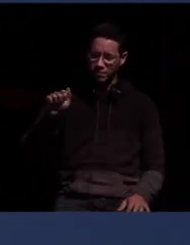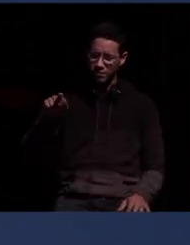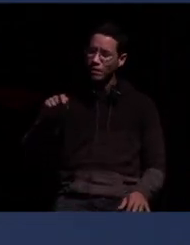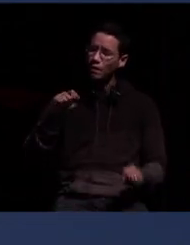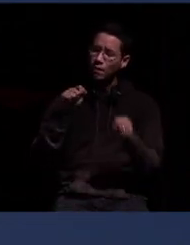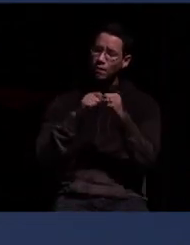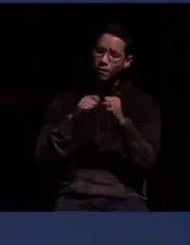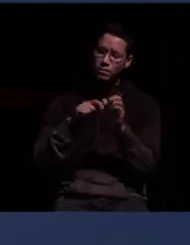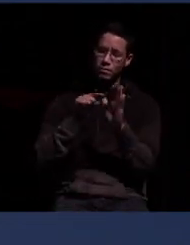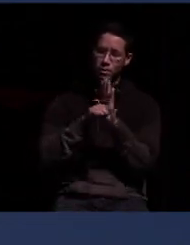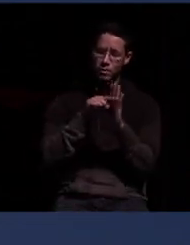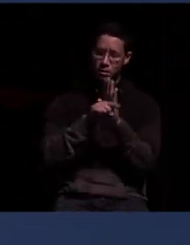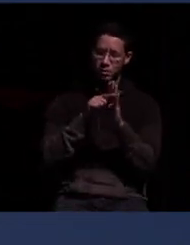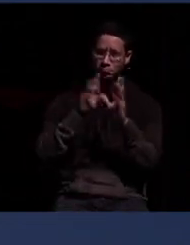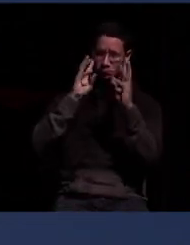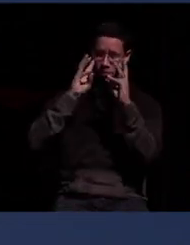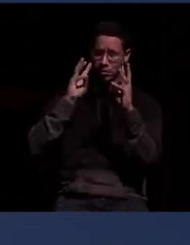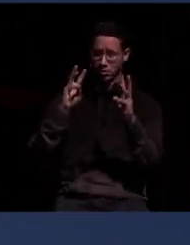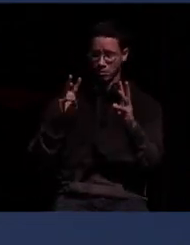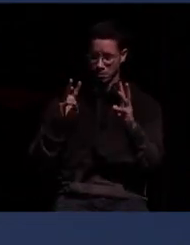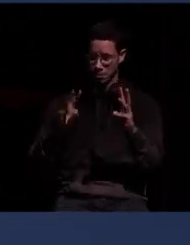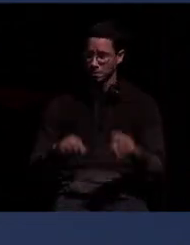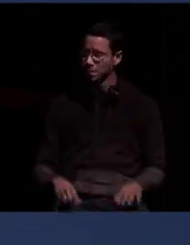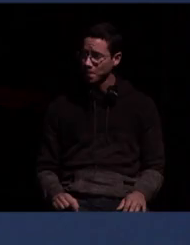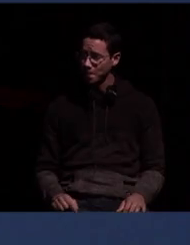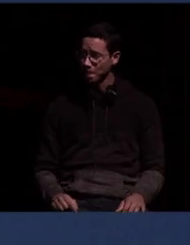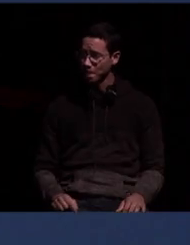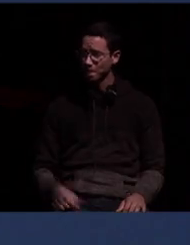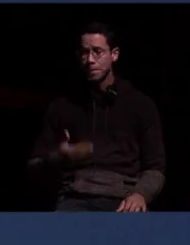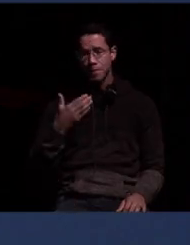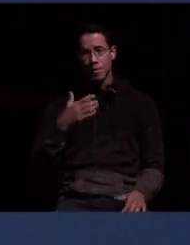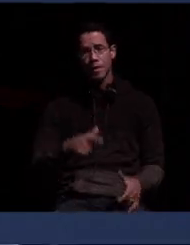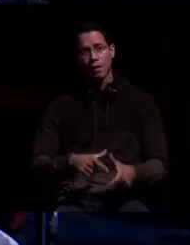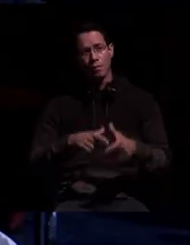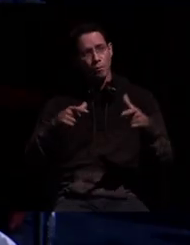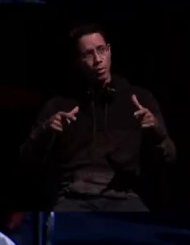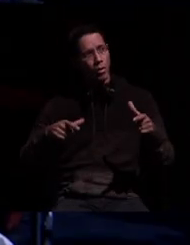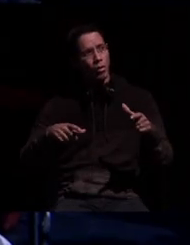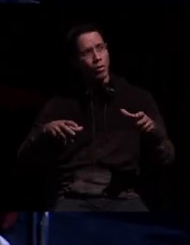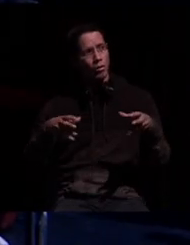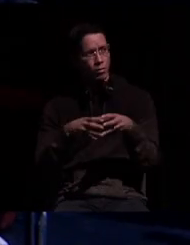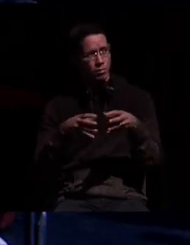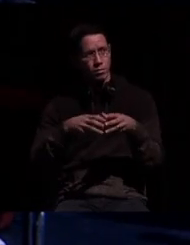calls my attention. Most of workers, male and female,